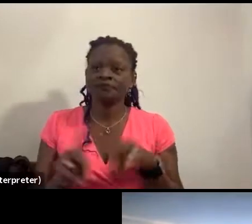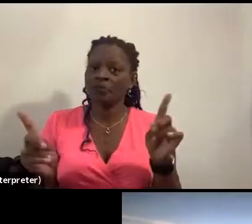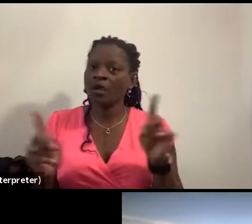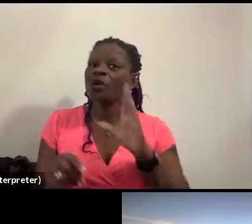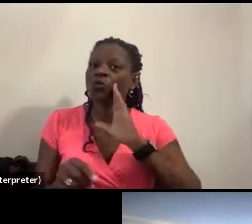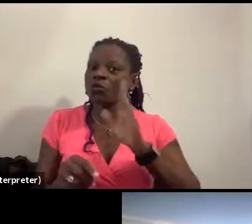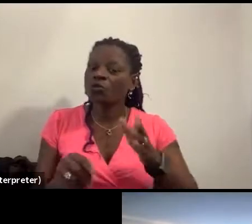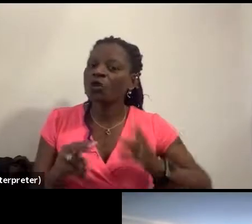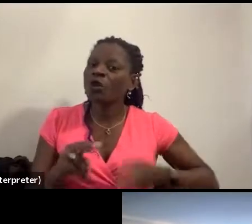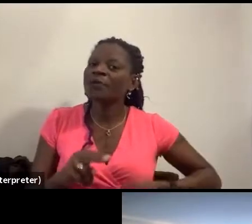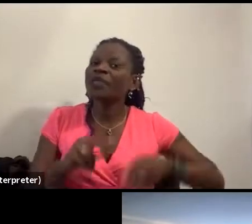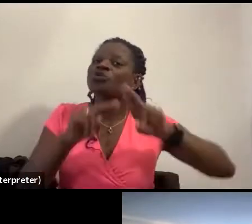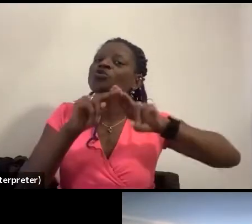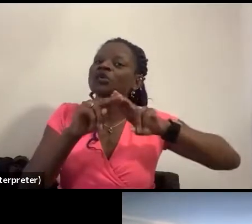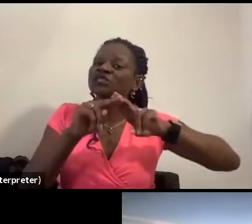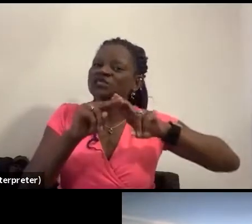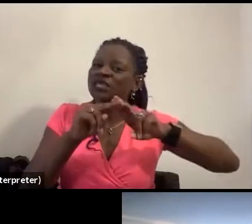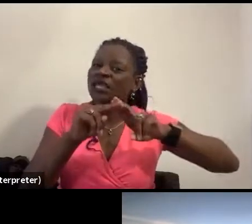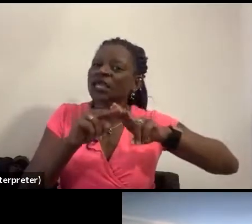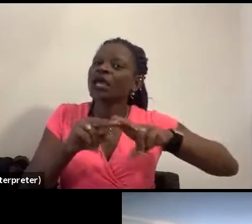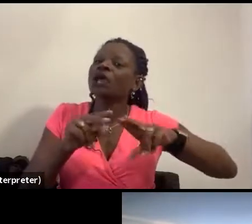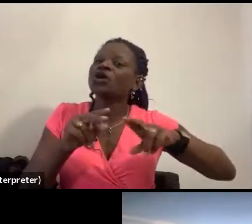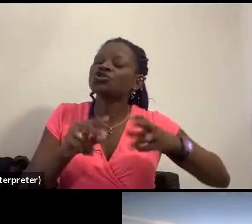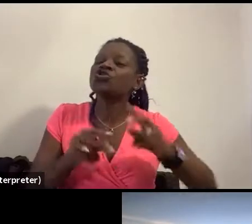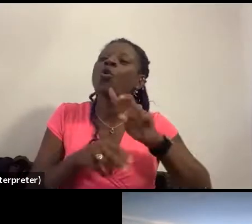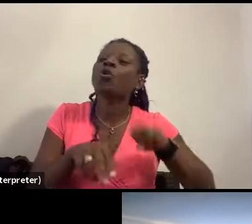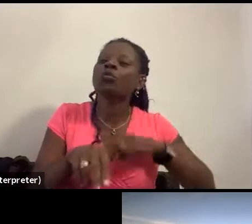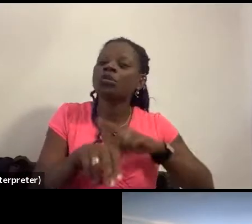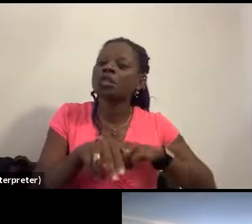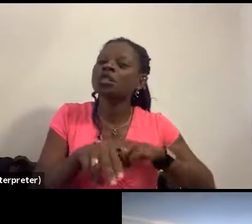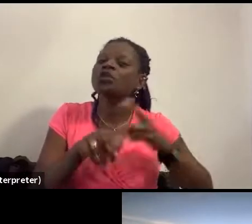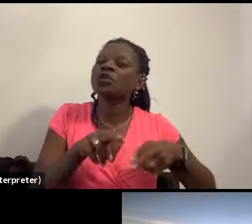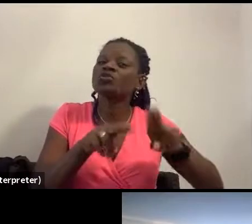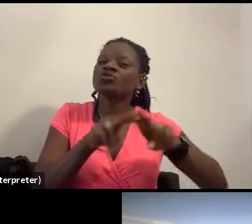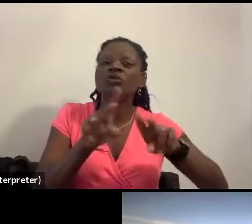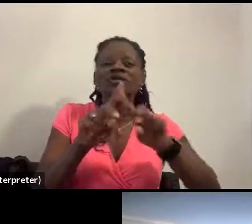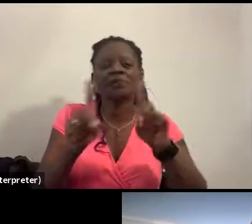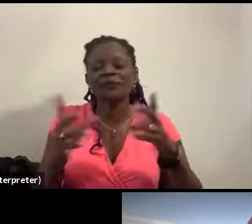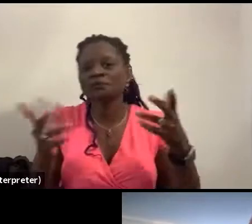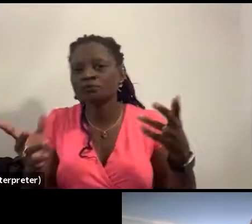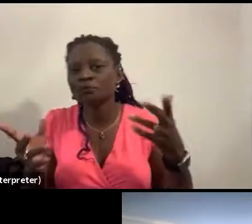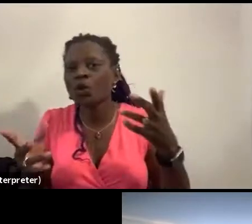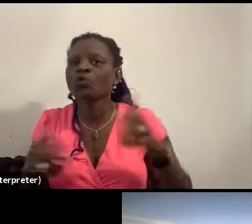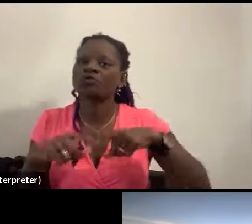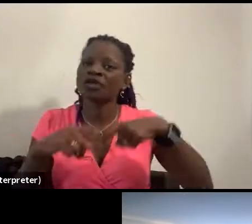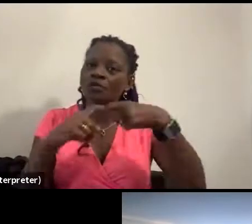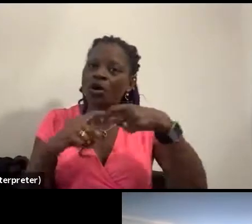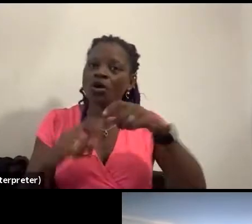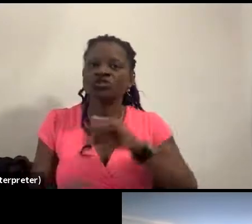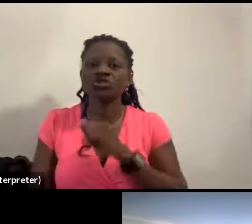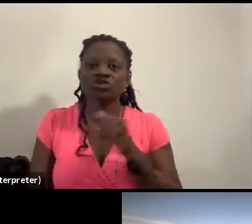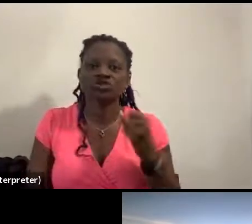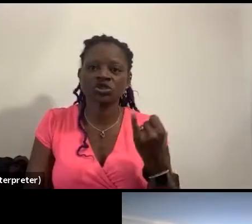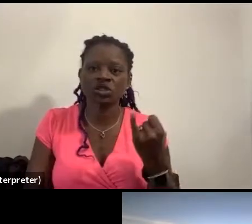it's actually looking pretty tight and pretty flat right now. Thankfully, we've made good progress in getting people vaccinated.